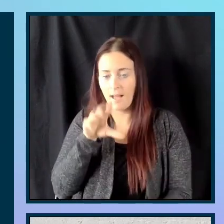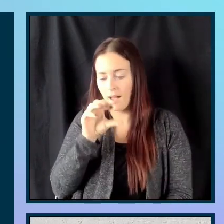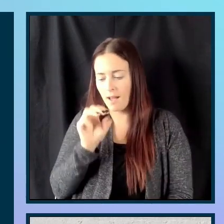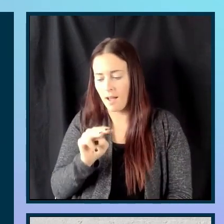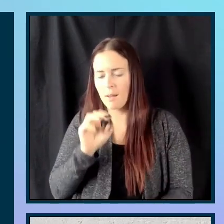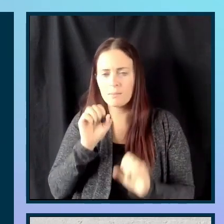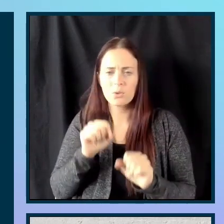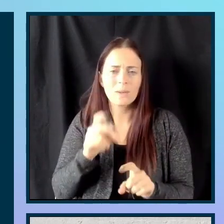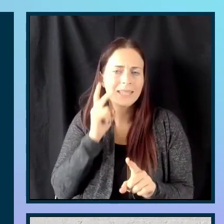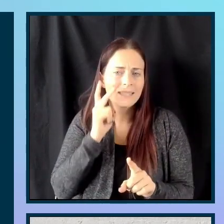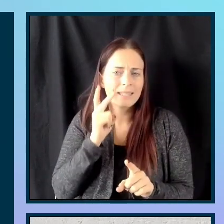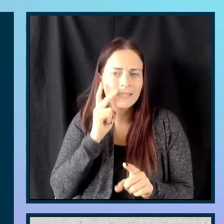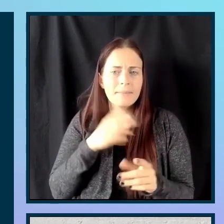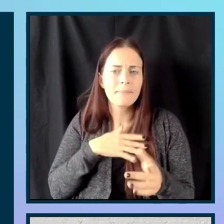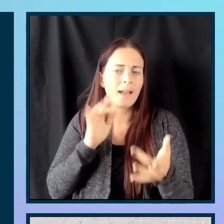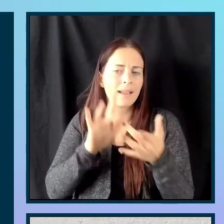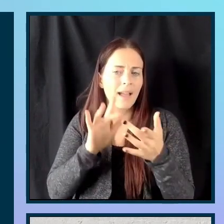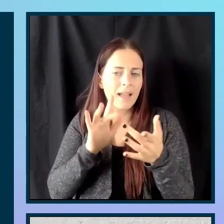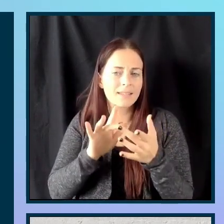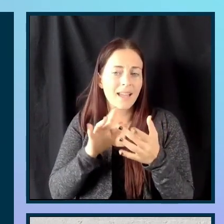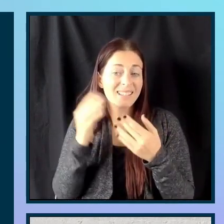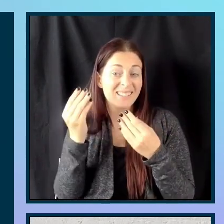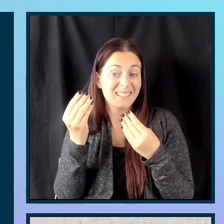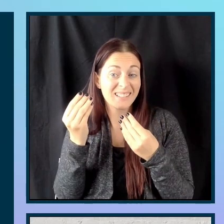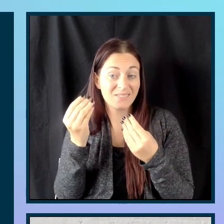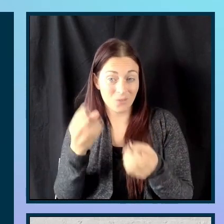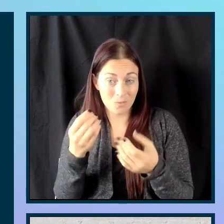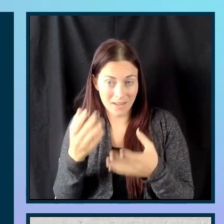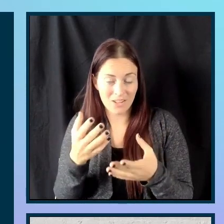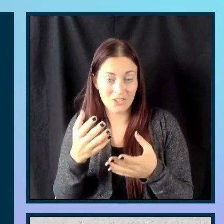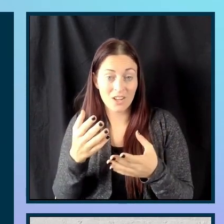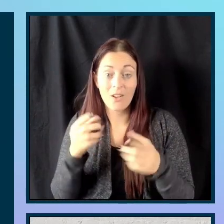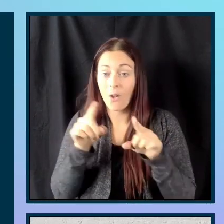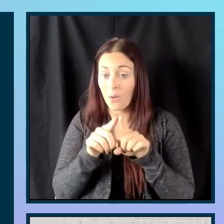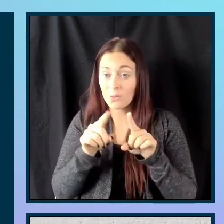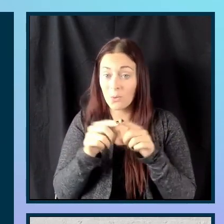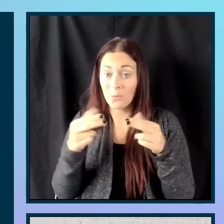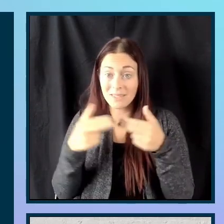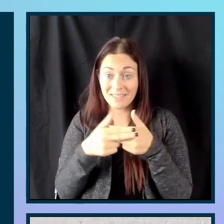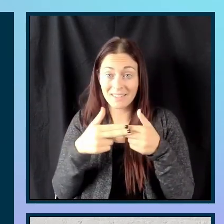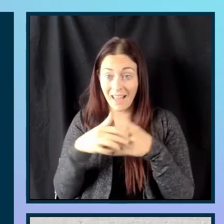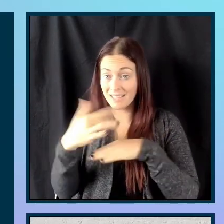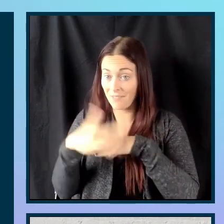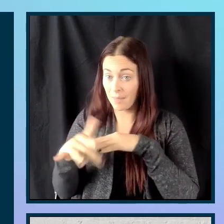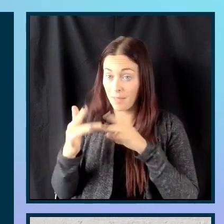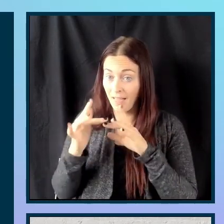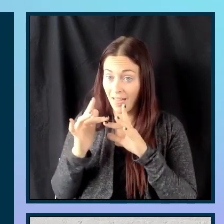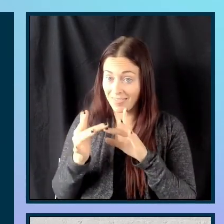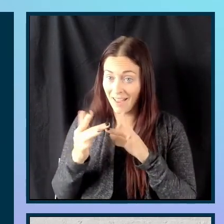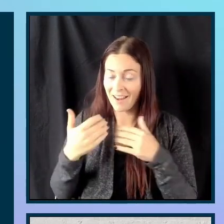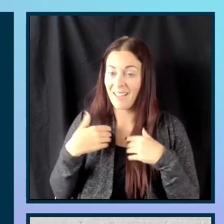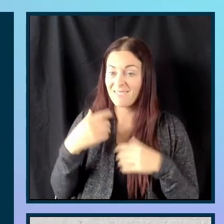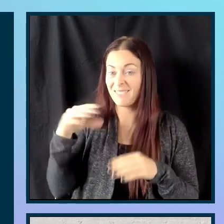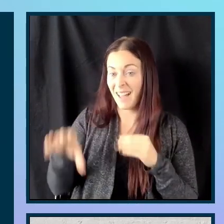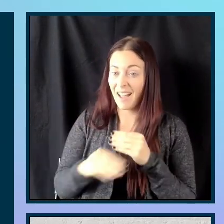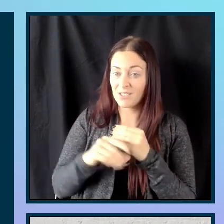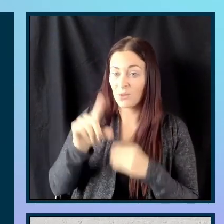as it has about 20 more slides of information and reflection questions that will help you, your team or someone you care